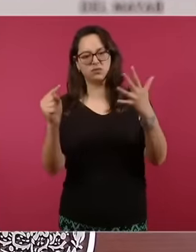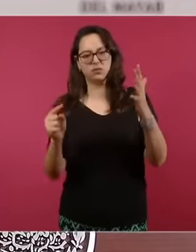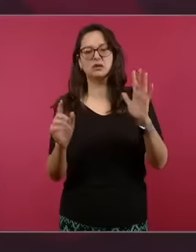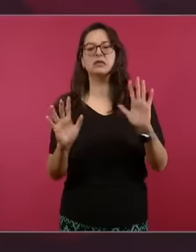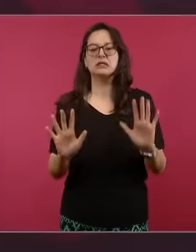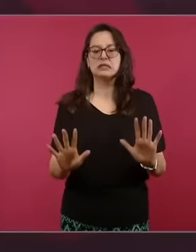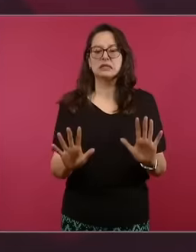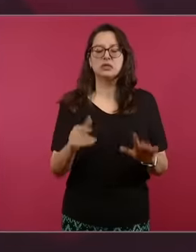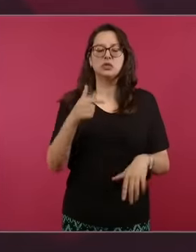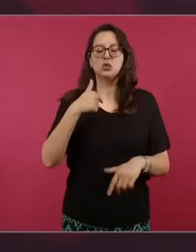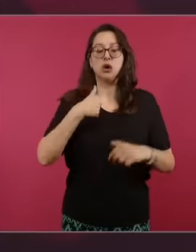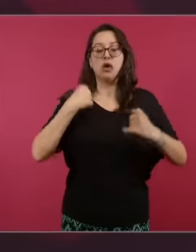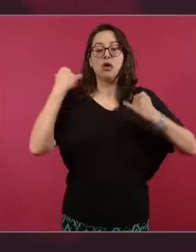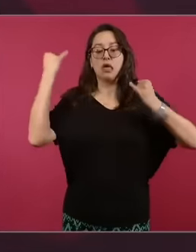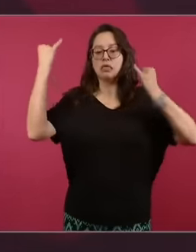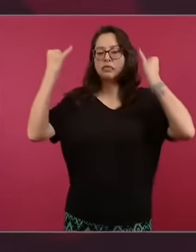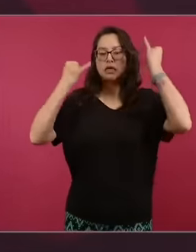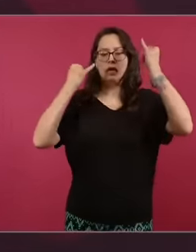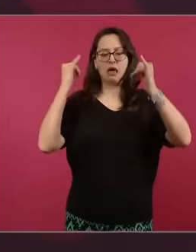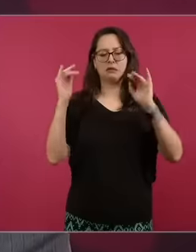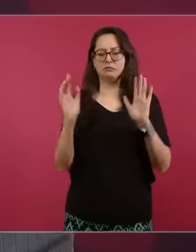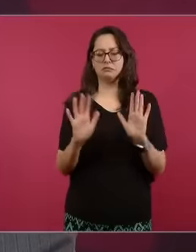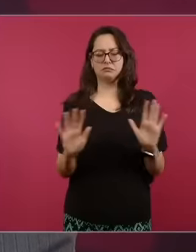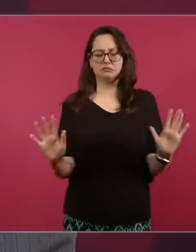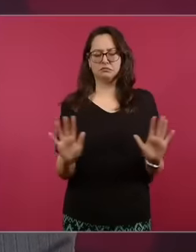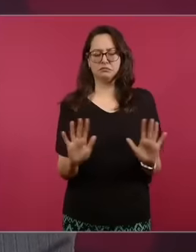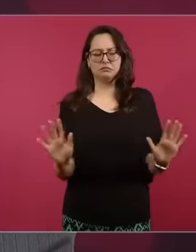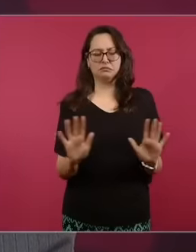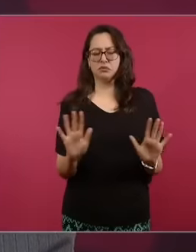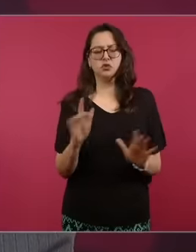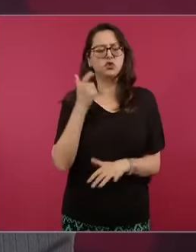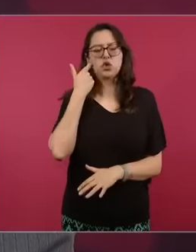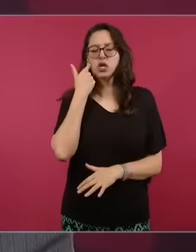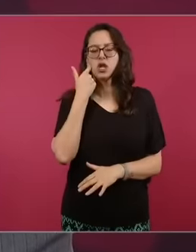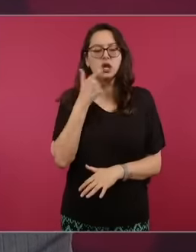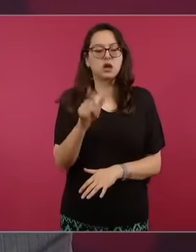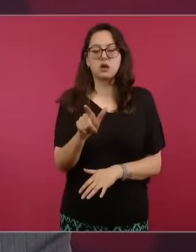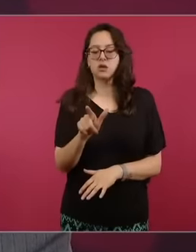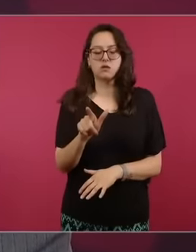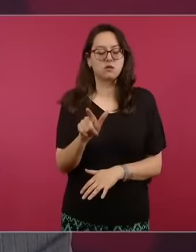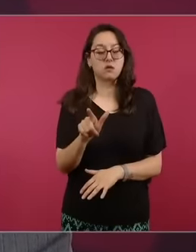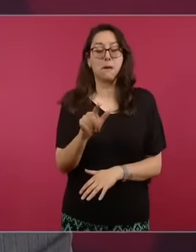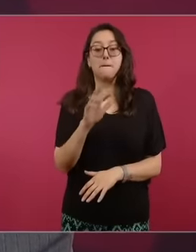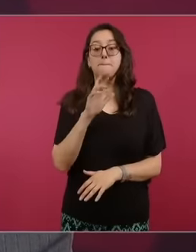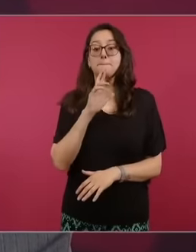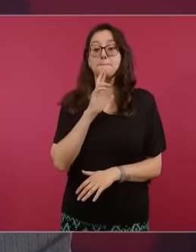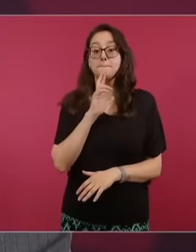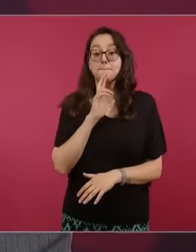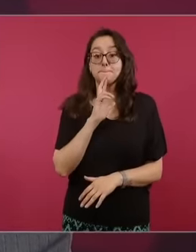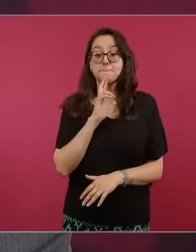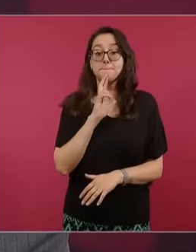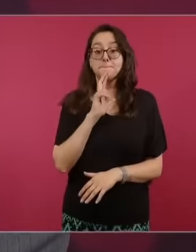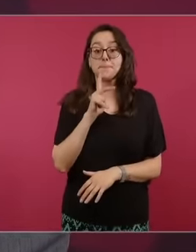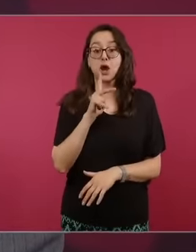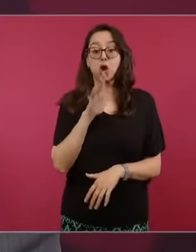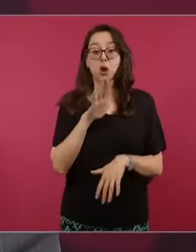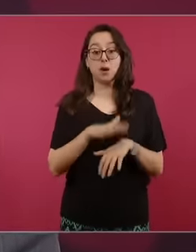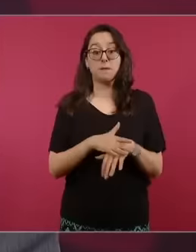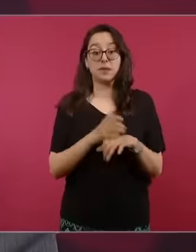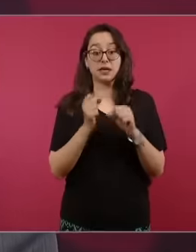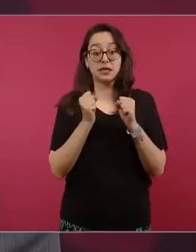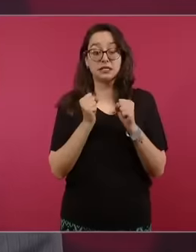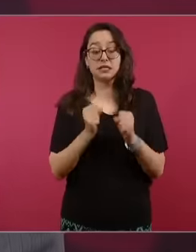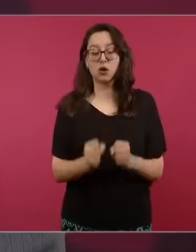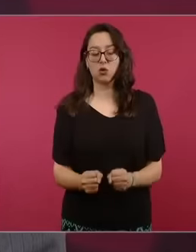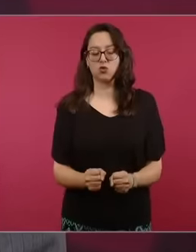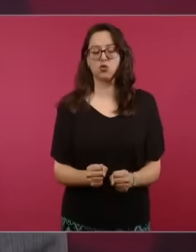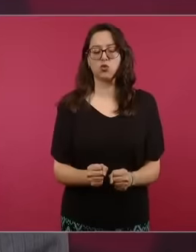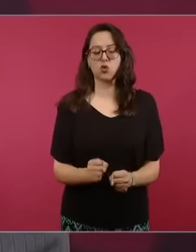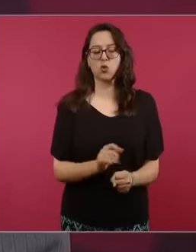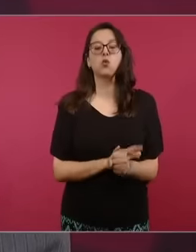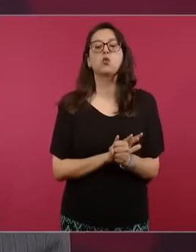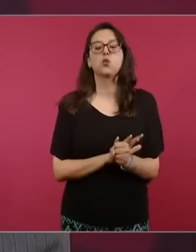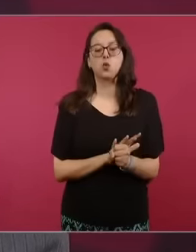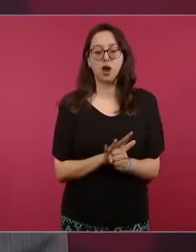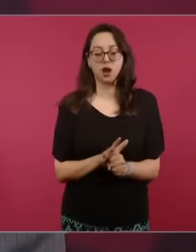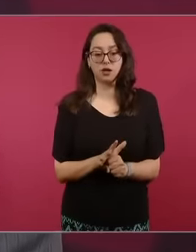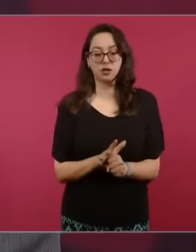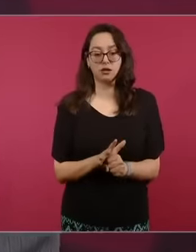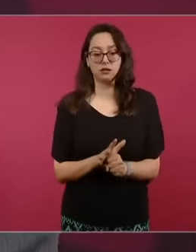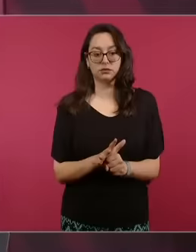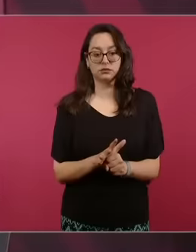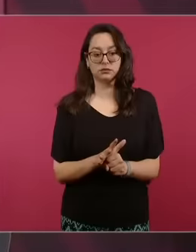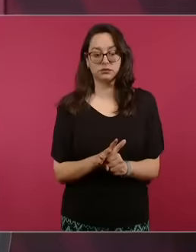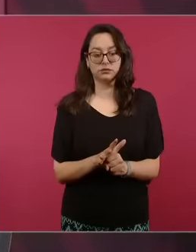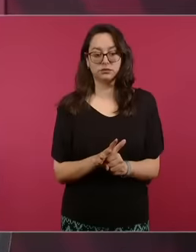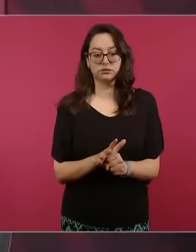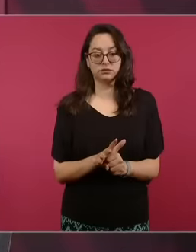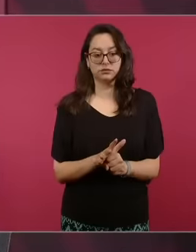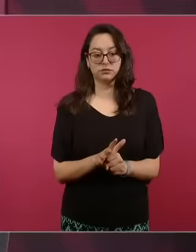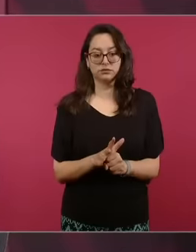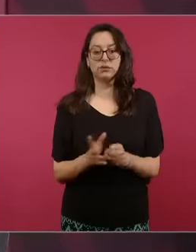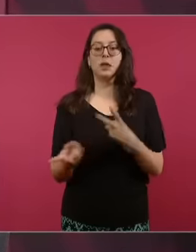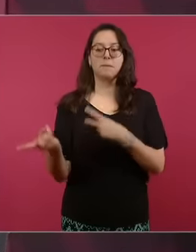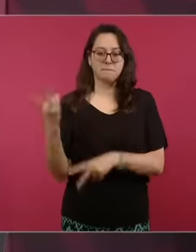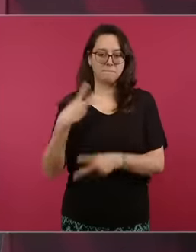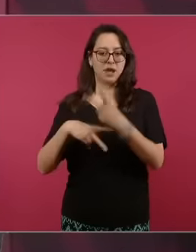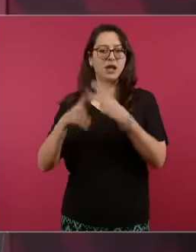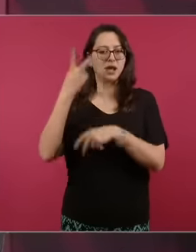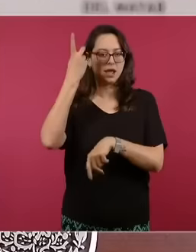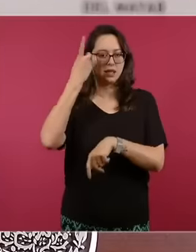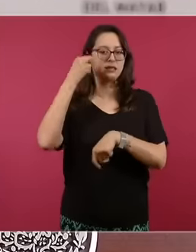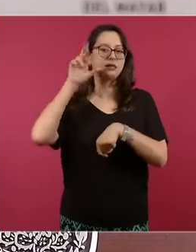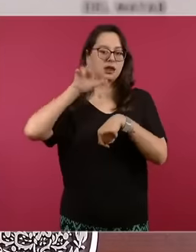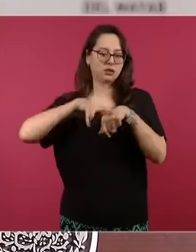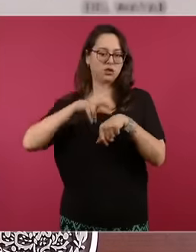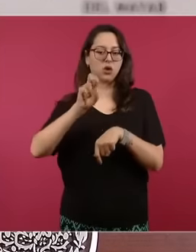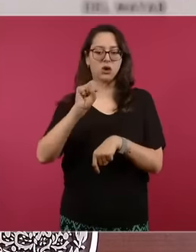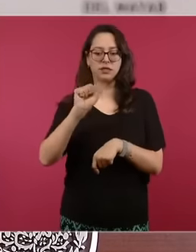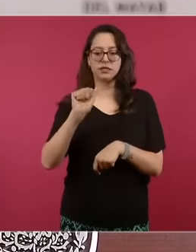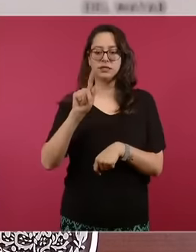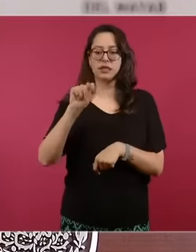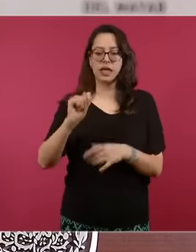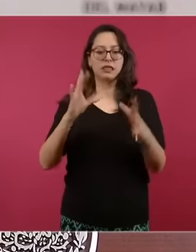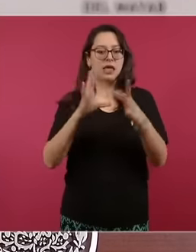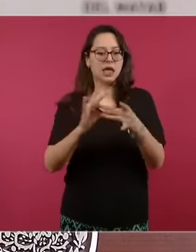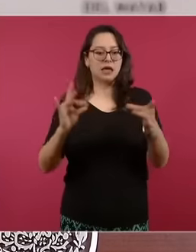to speculate, I would like it better if the director of the SAT explained it technically. Because you